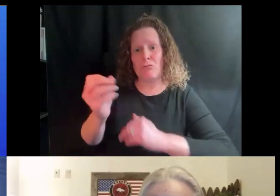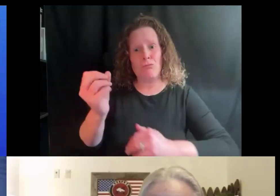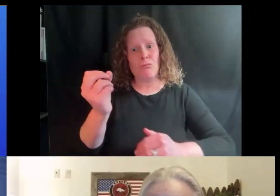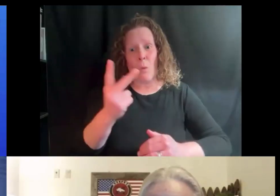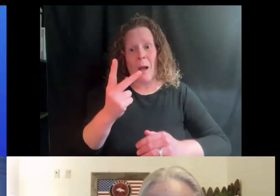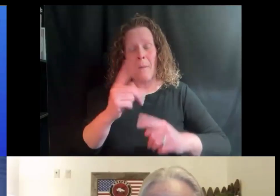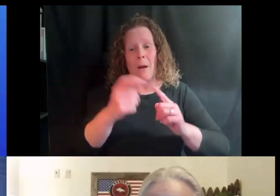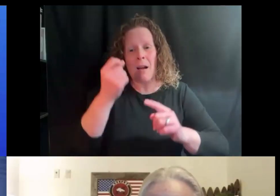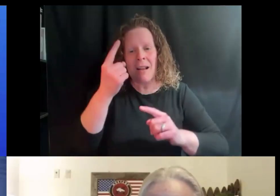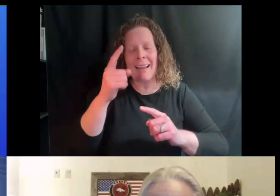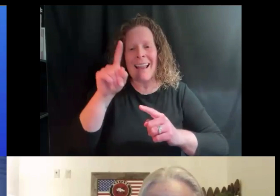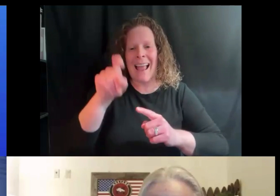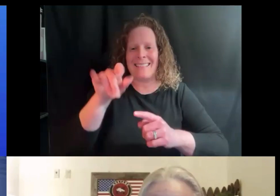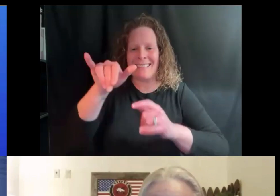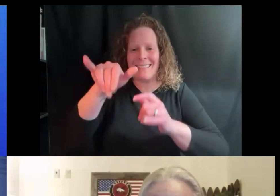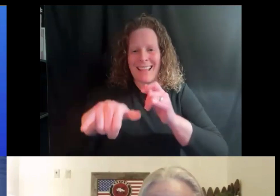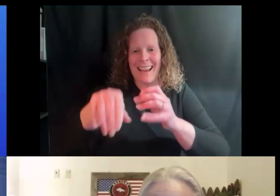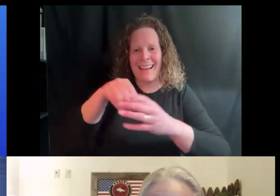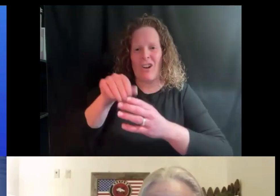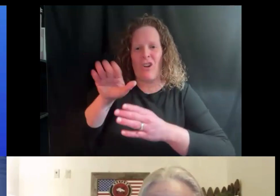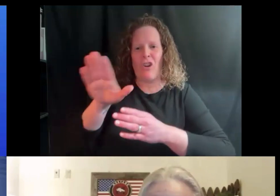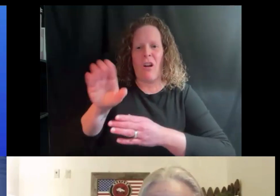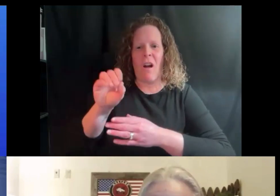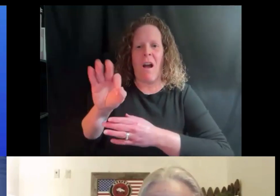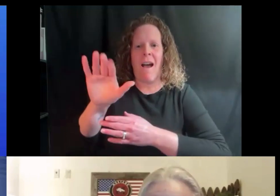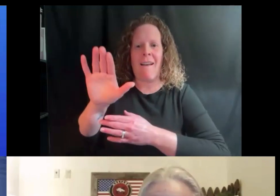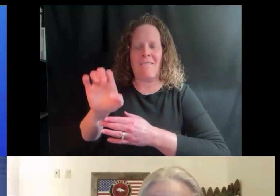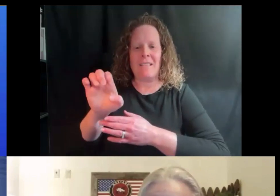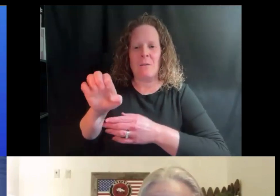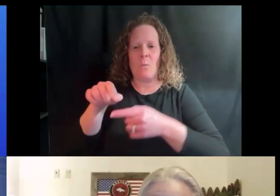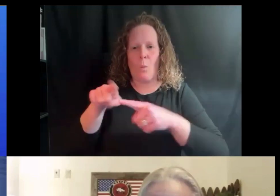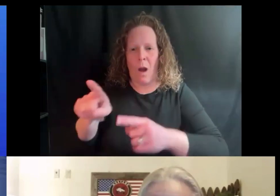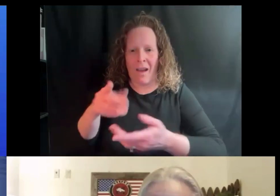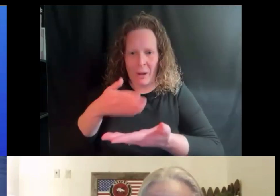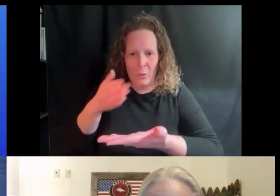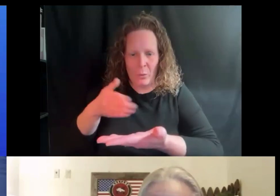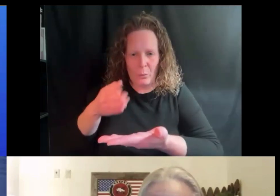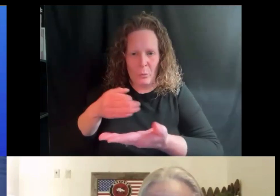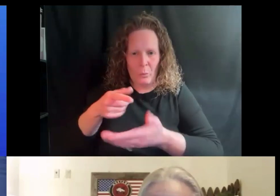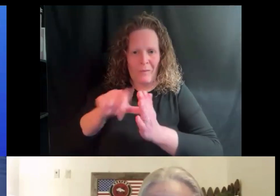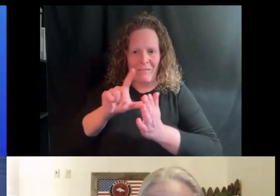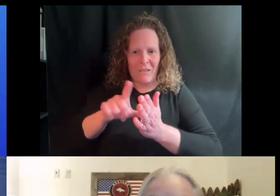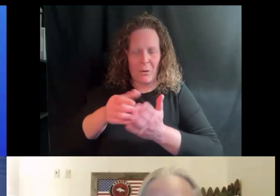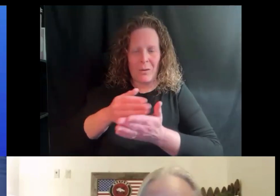I asked for access and they said okay. But that access needed to stay in the office.